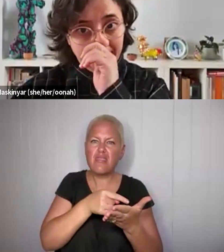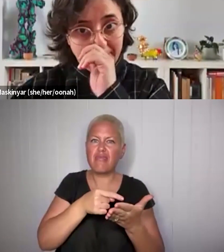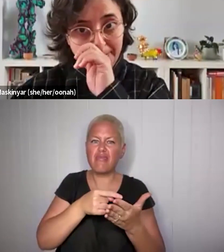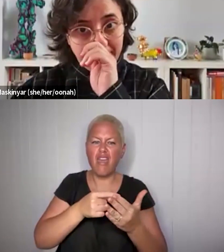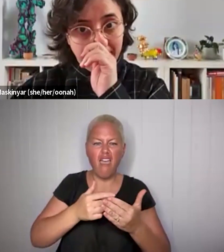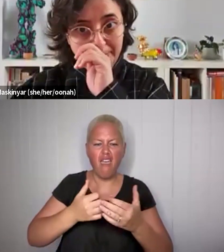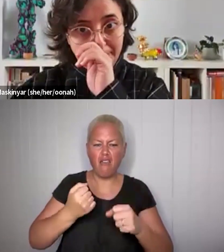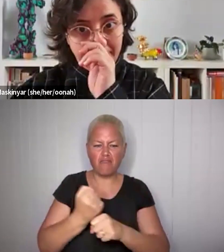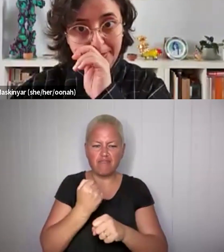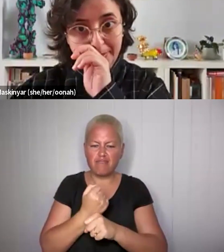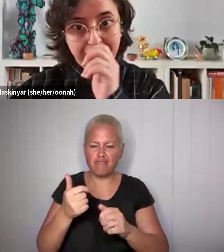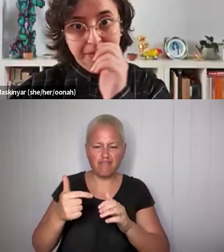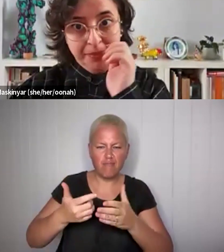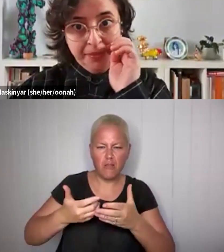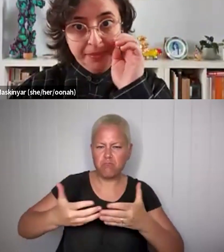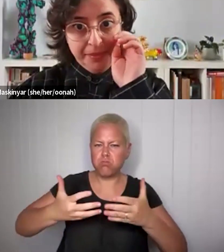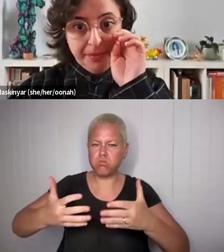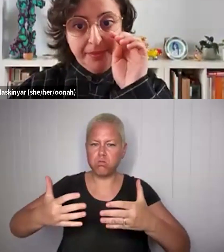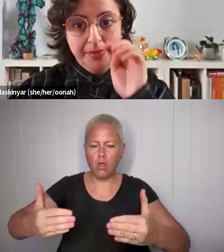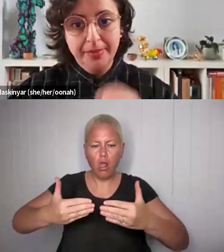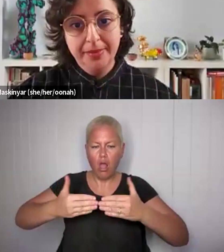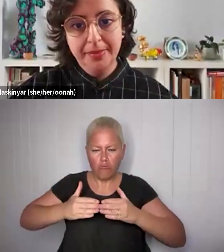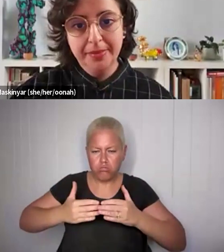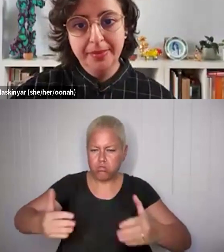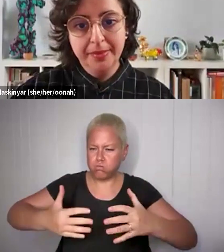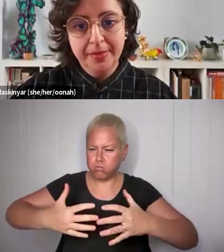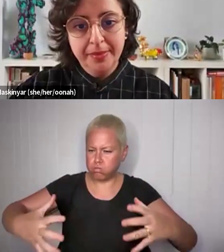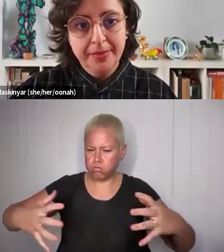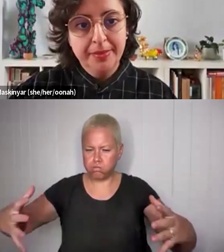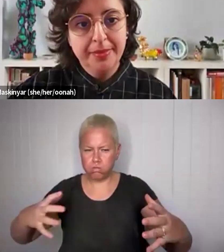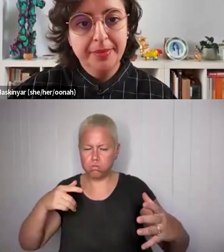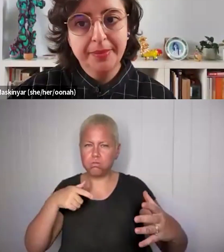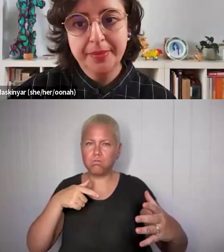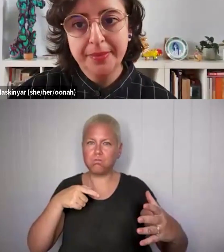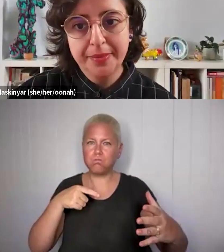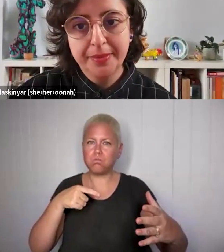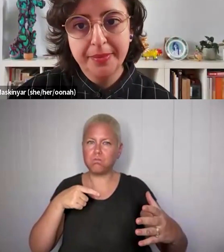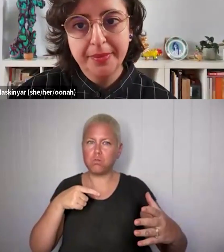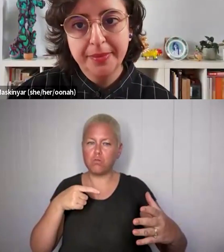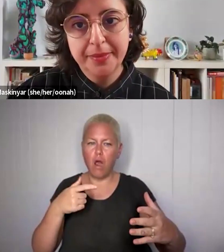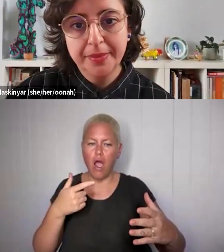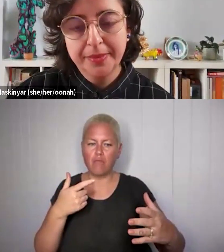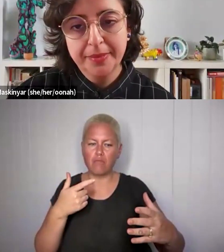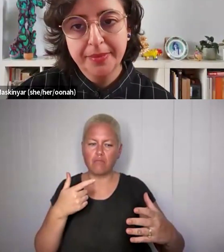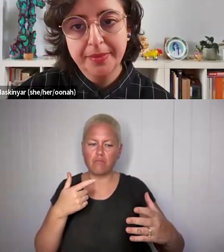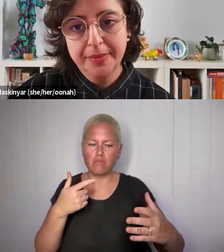and what they do. And how they are pushing that. This is the most supported and budget friendly